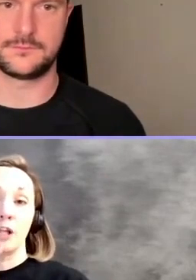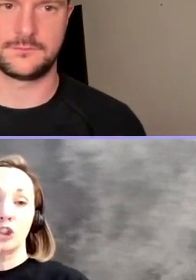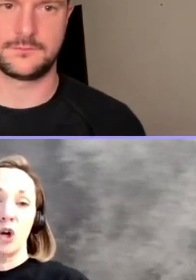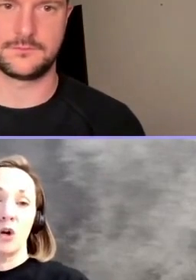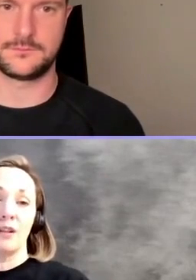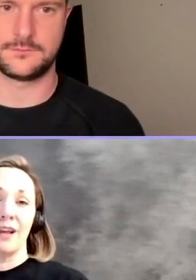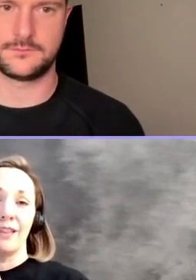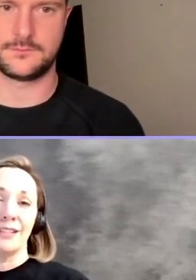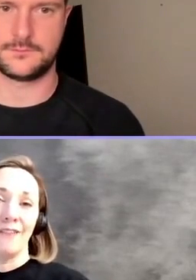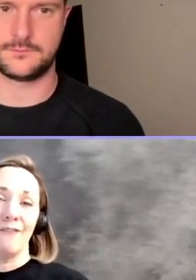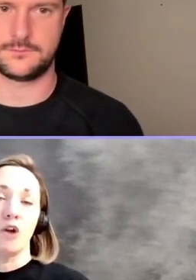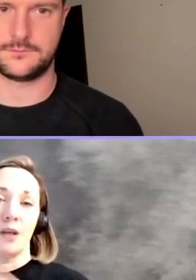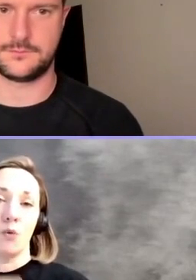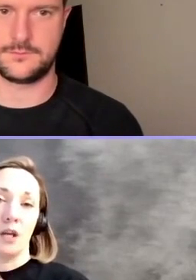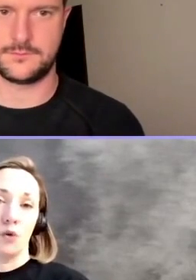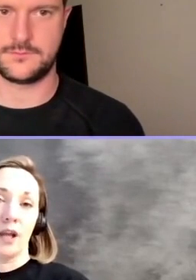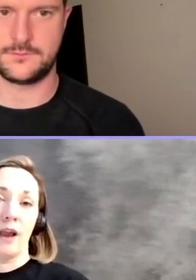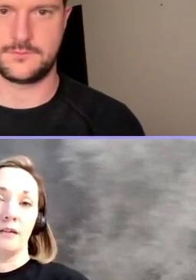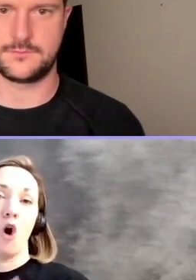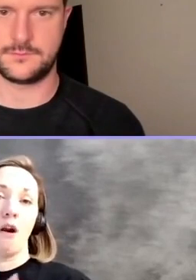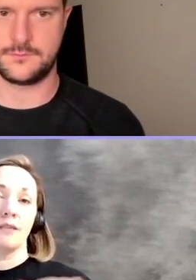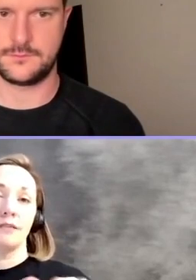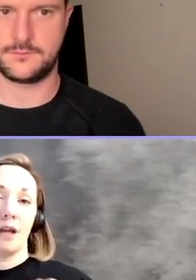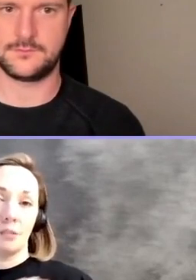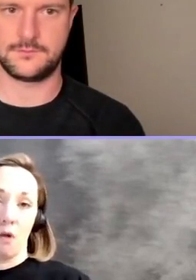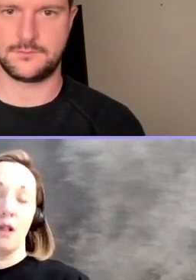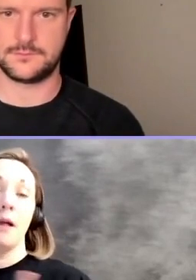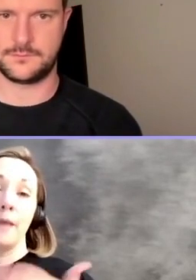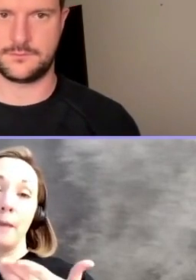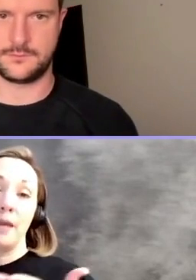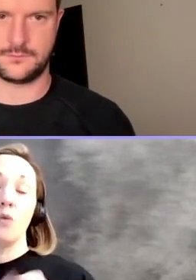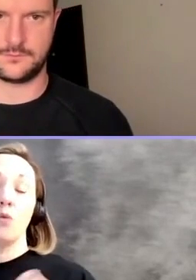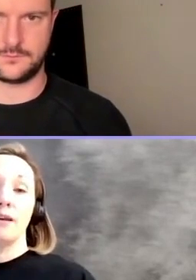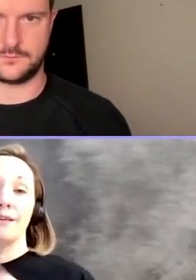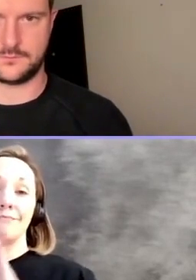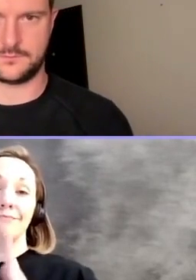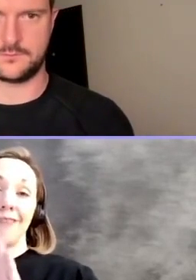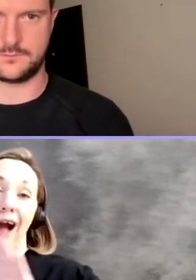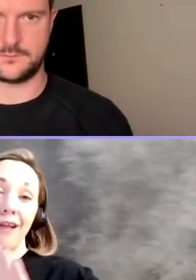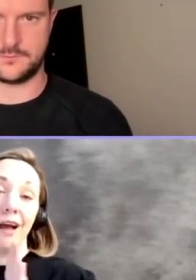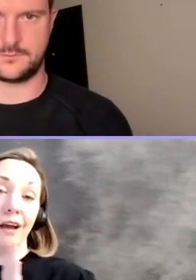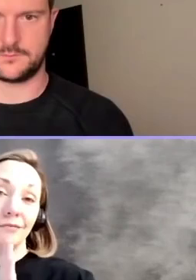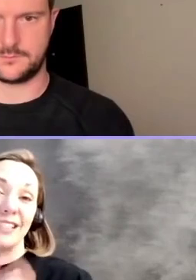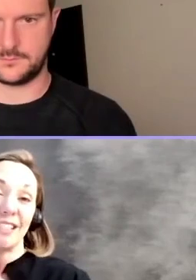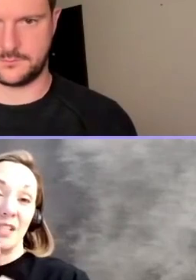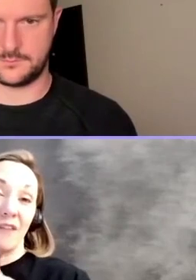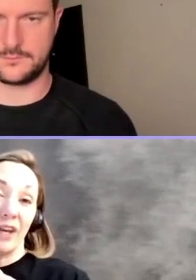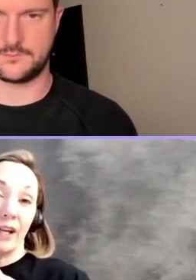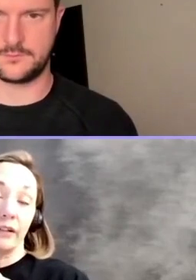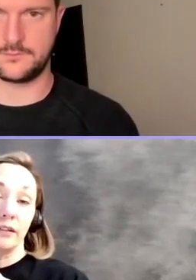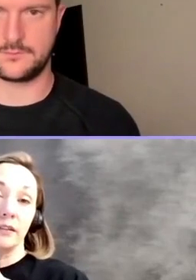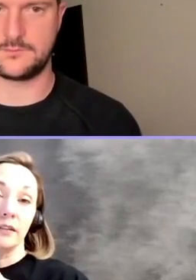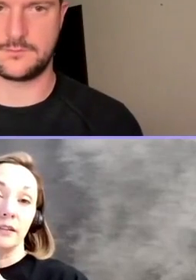This is in my opinion one of the best examples of what Phil was mentioning before.